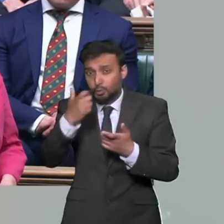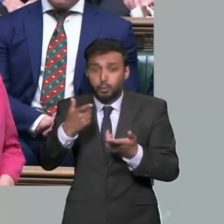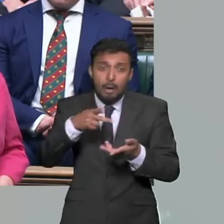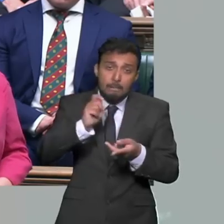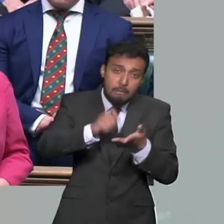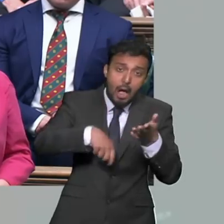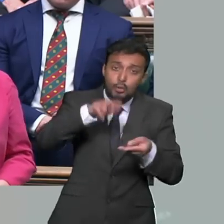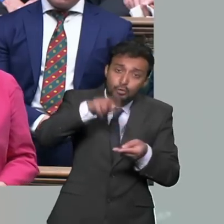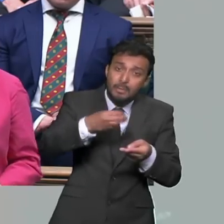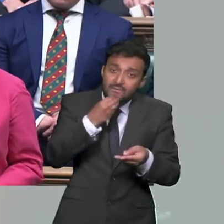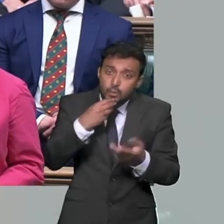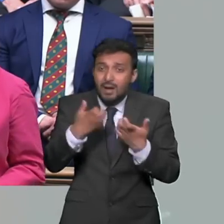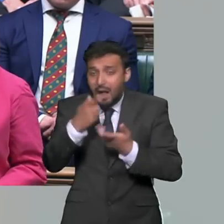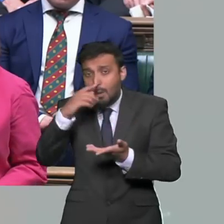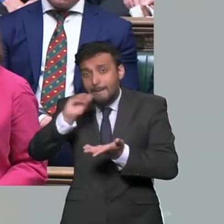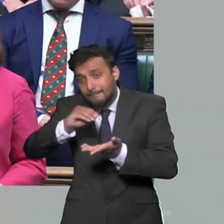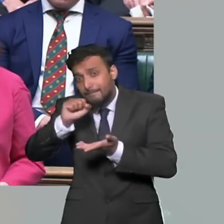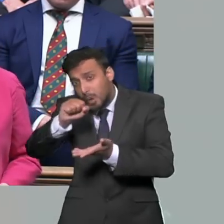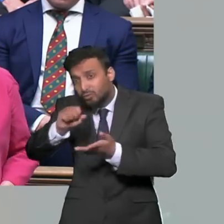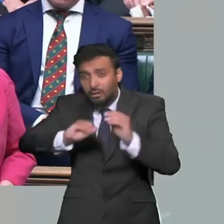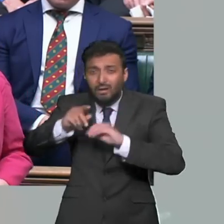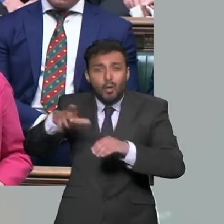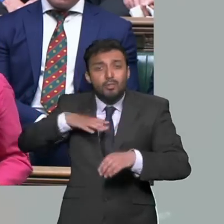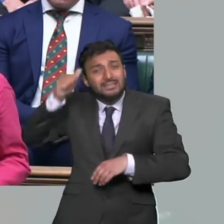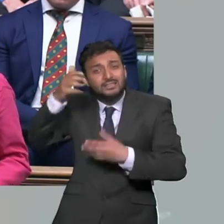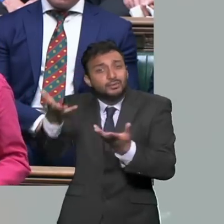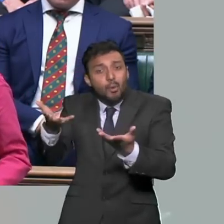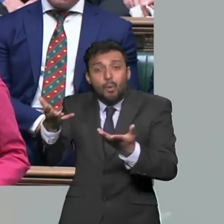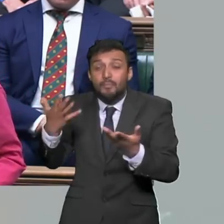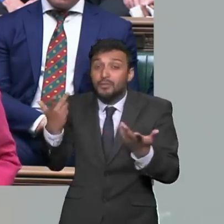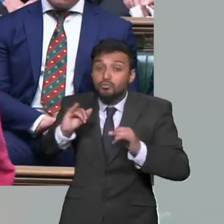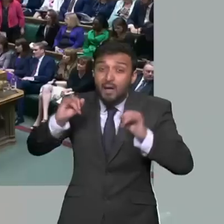When will the Prime Minister get a grip on this crisis and when will he bring in the windfall tax?